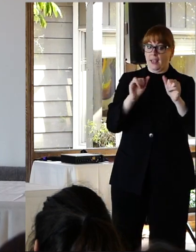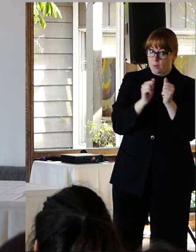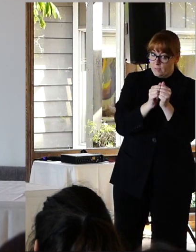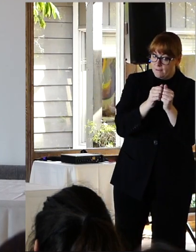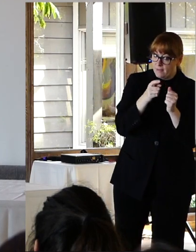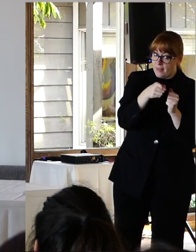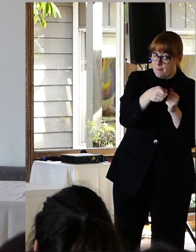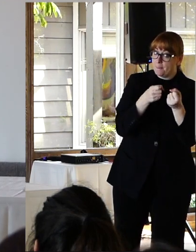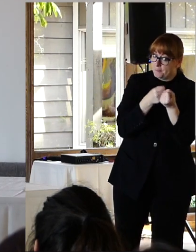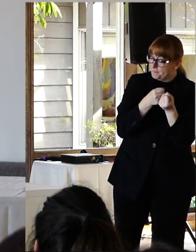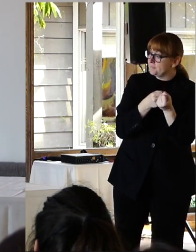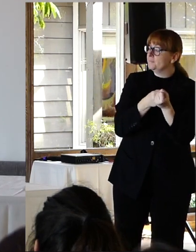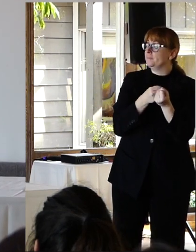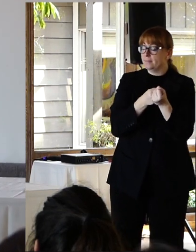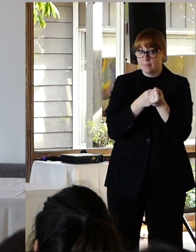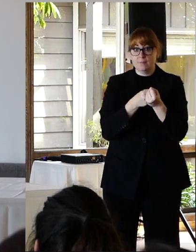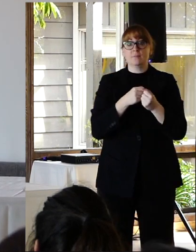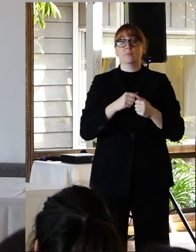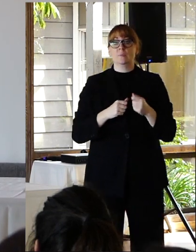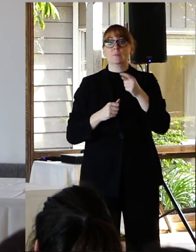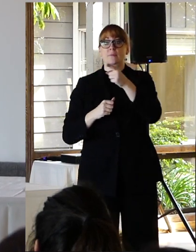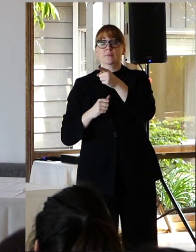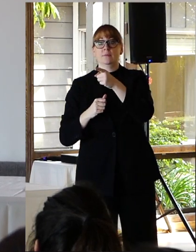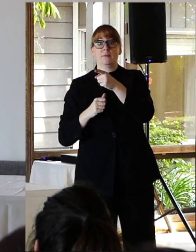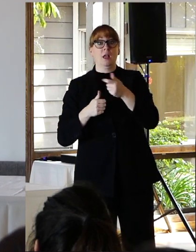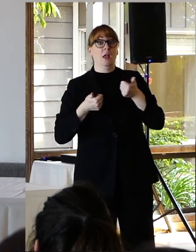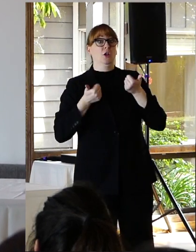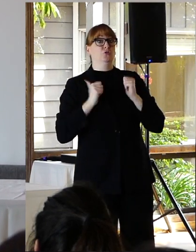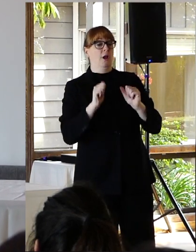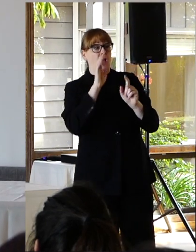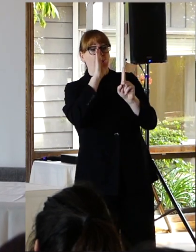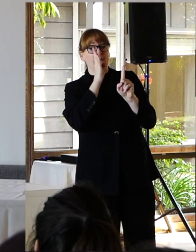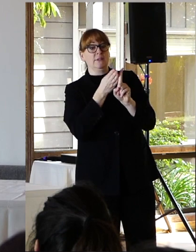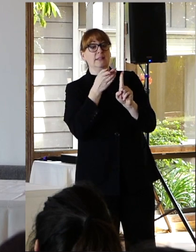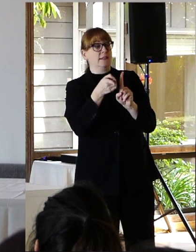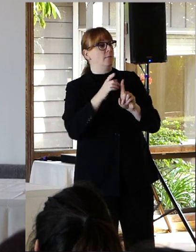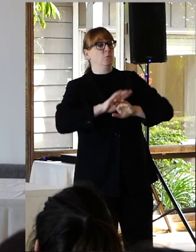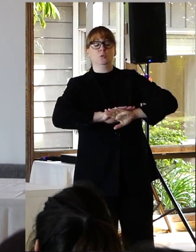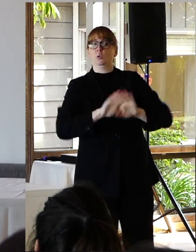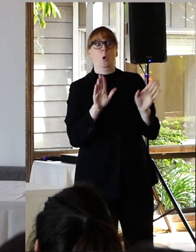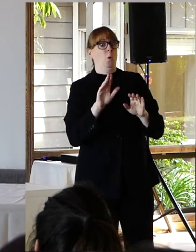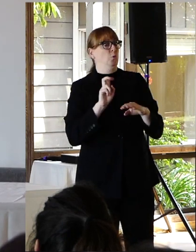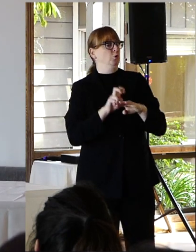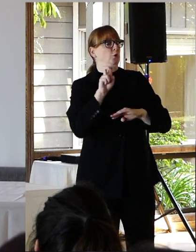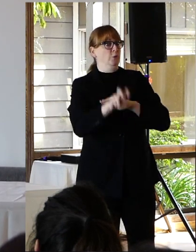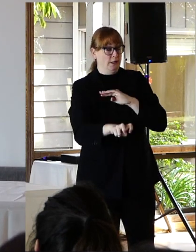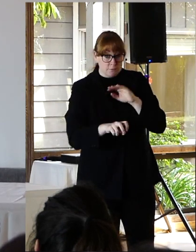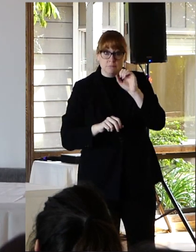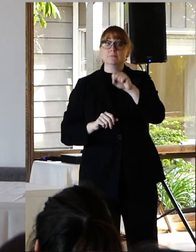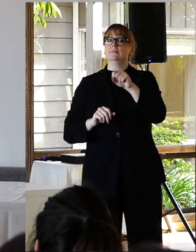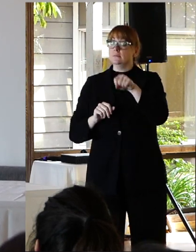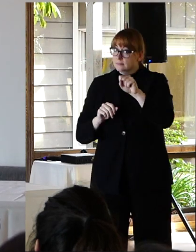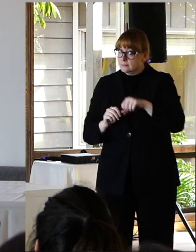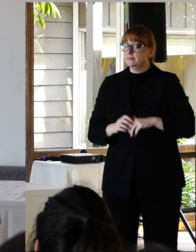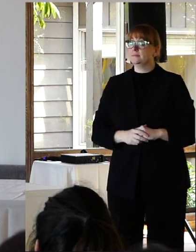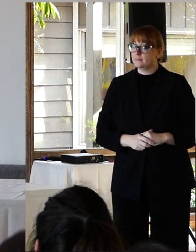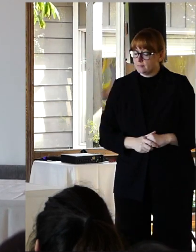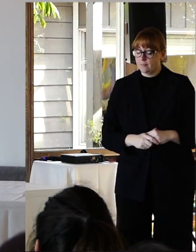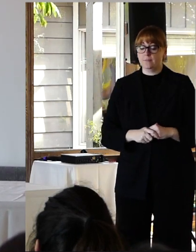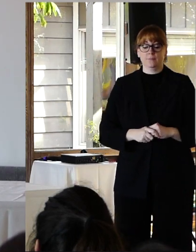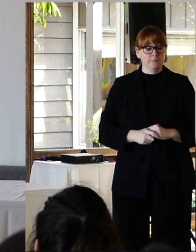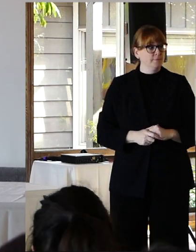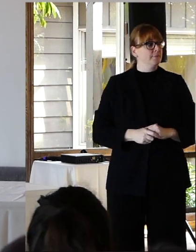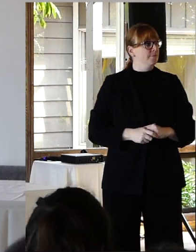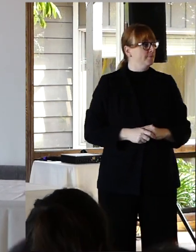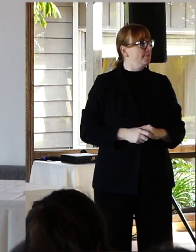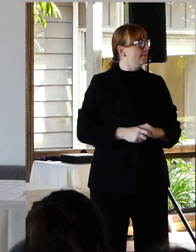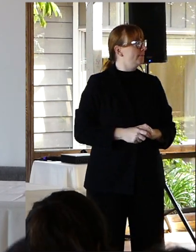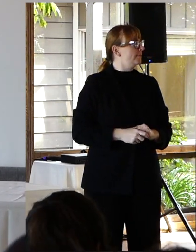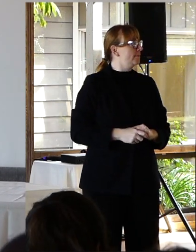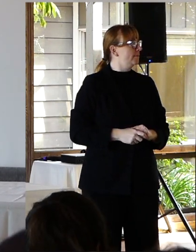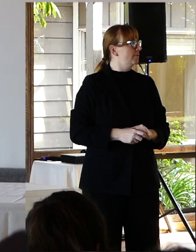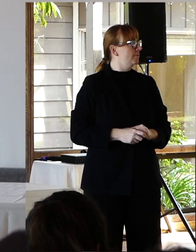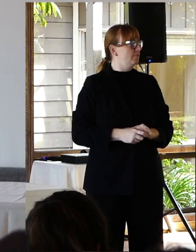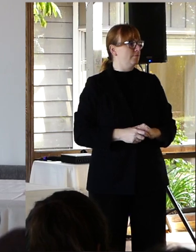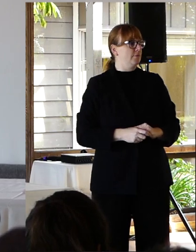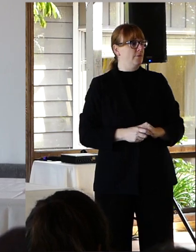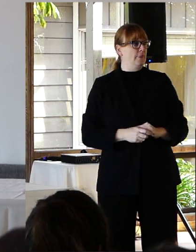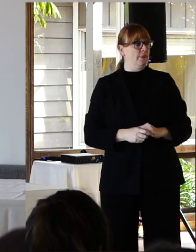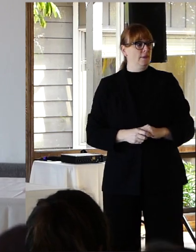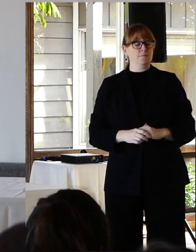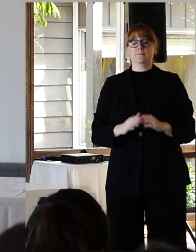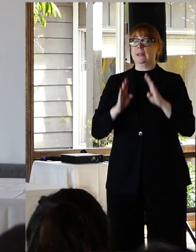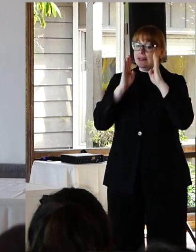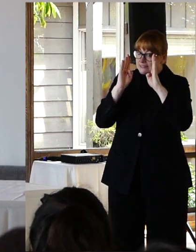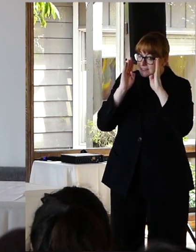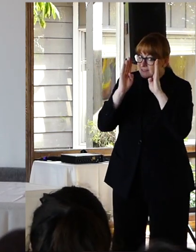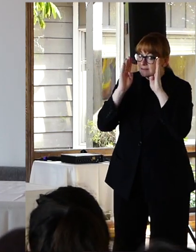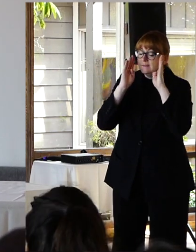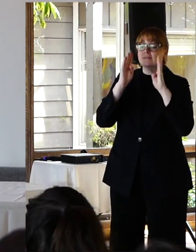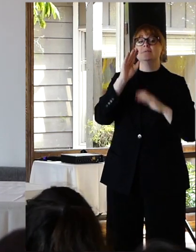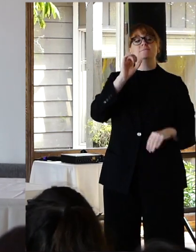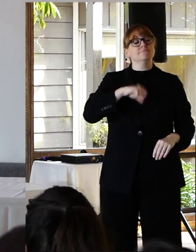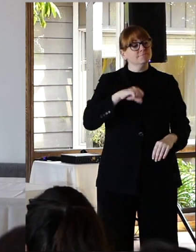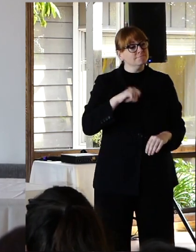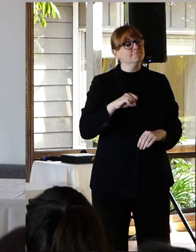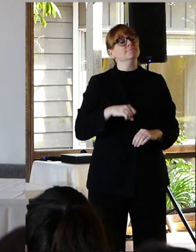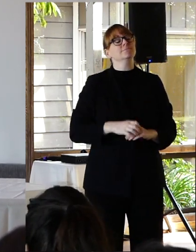Stay with them. Try to convince them not to. Listen to them, Right. And a lot